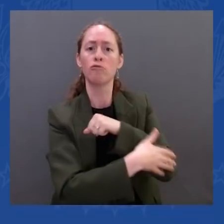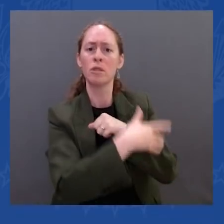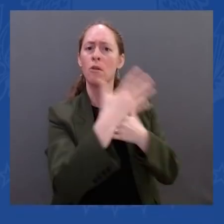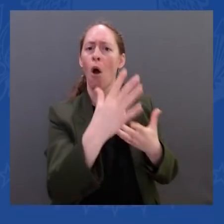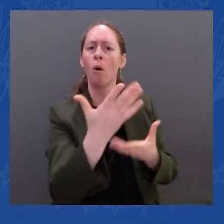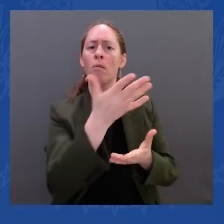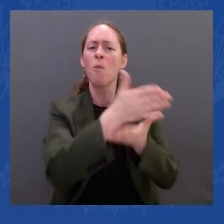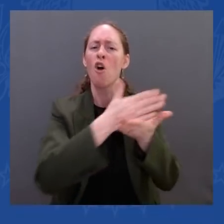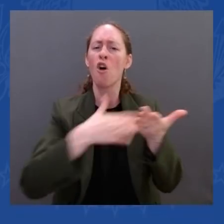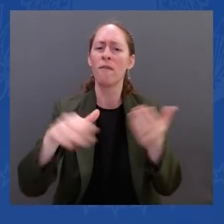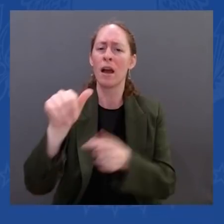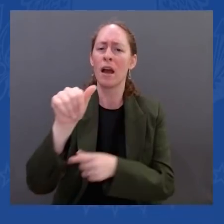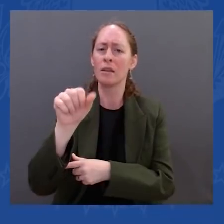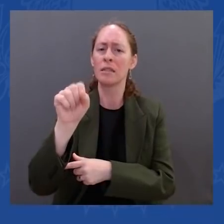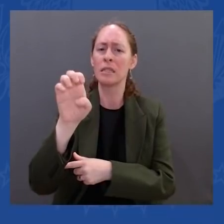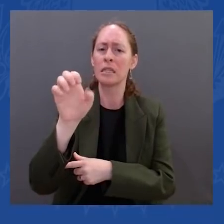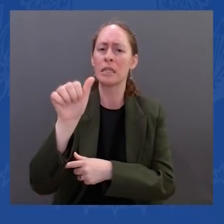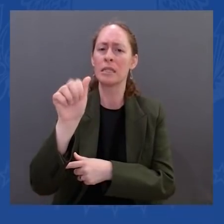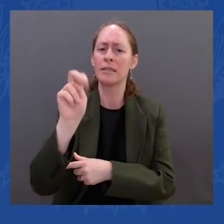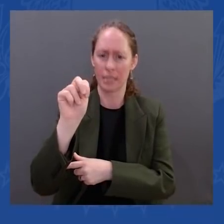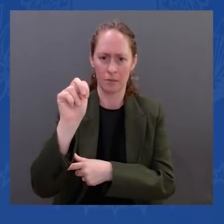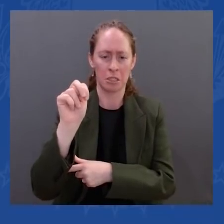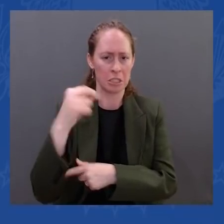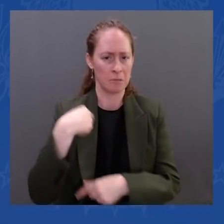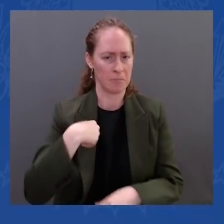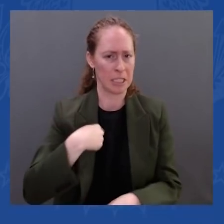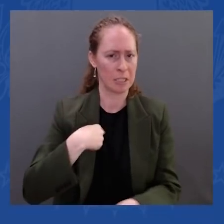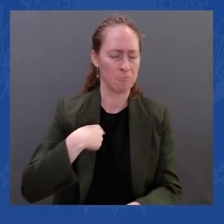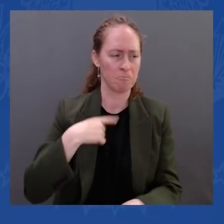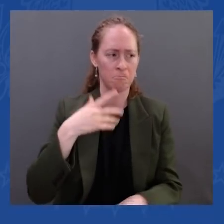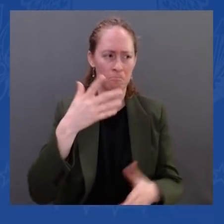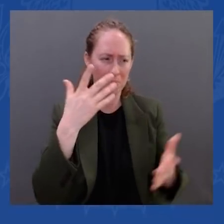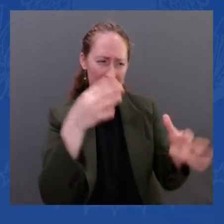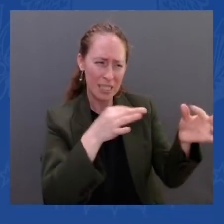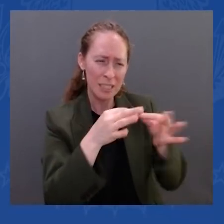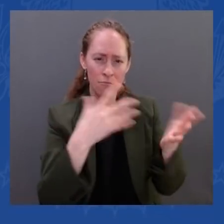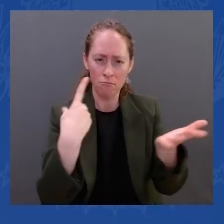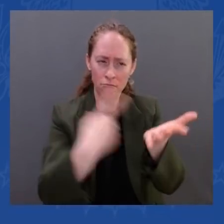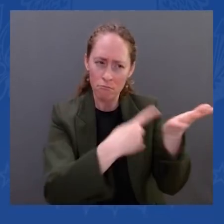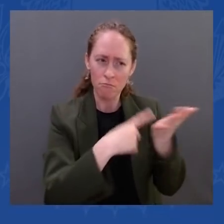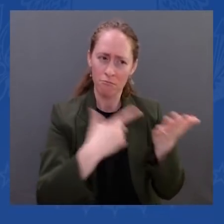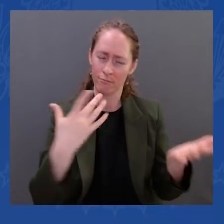So this is a venue to engage in positive discussion